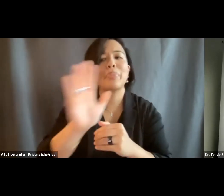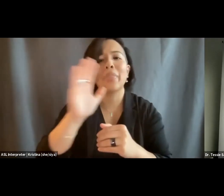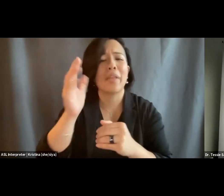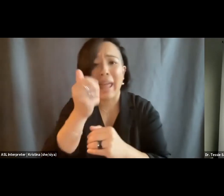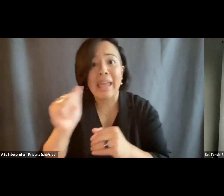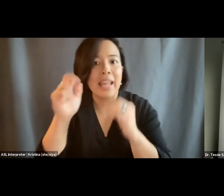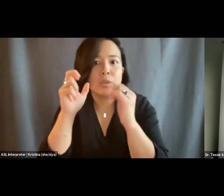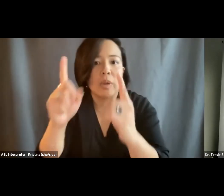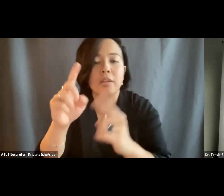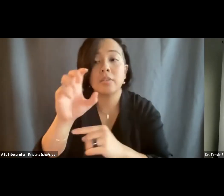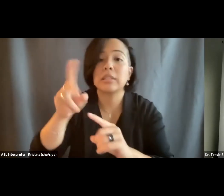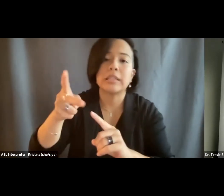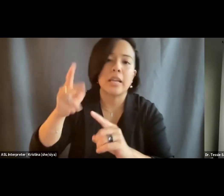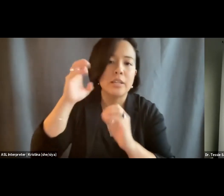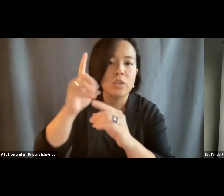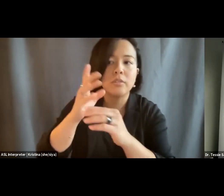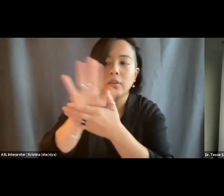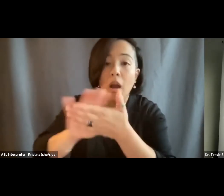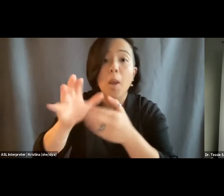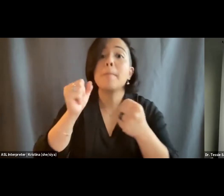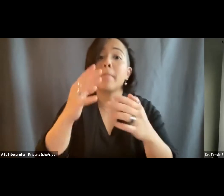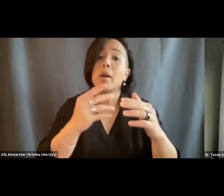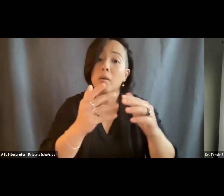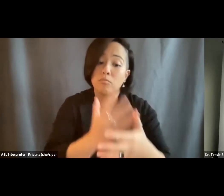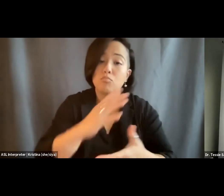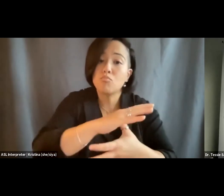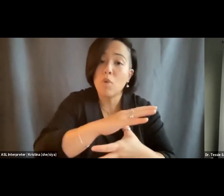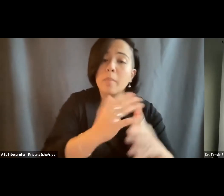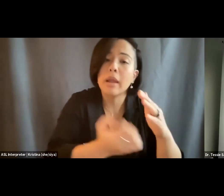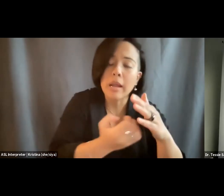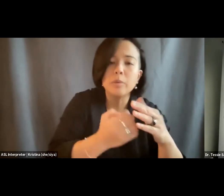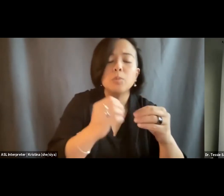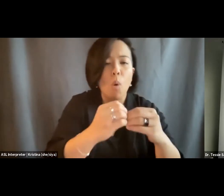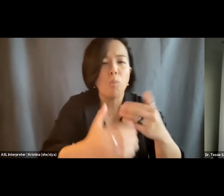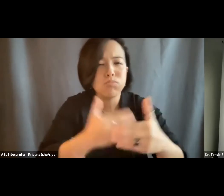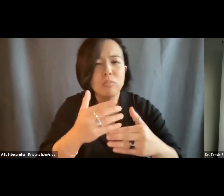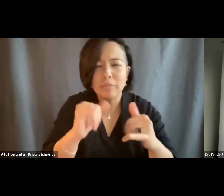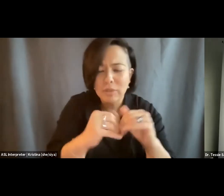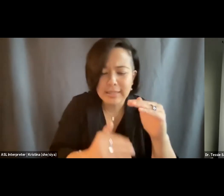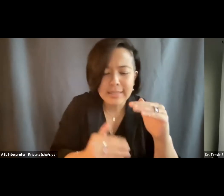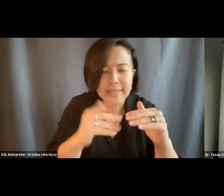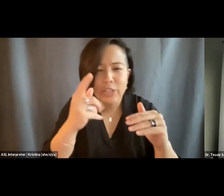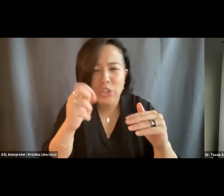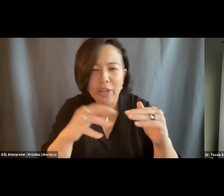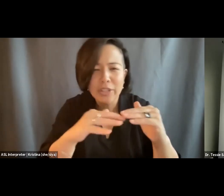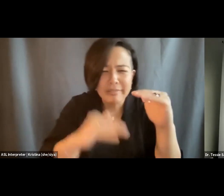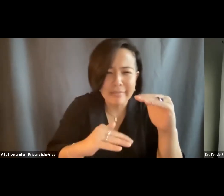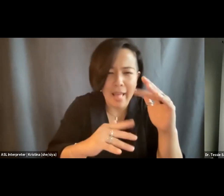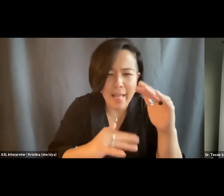A lot of progress made on the primary level to creating more gender parity and those those disparities continue —